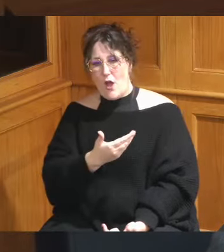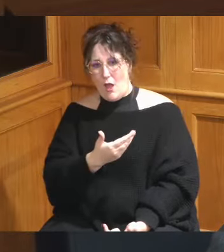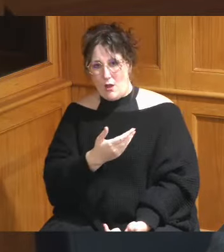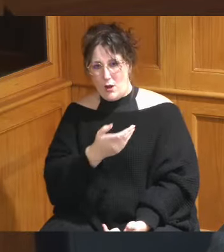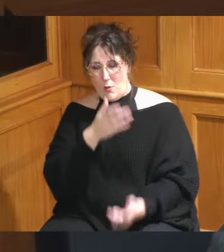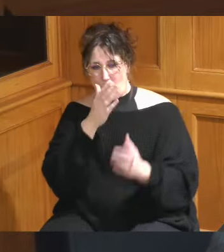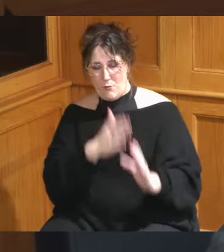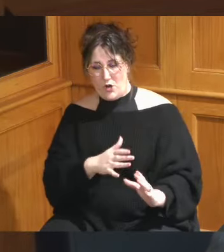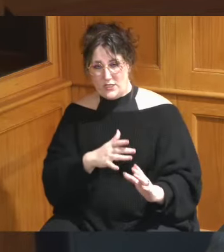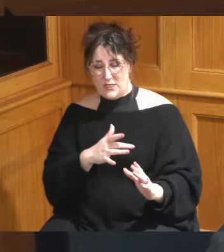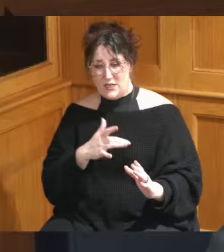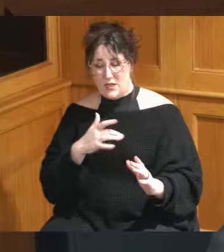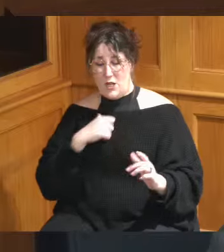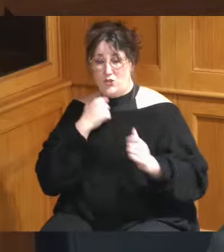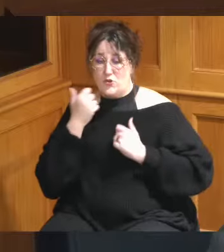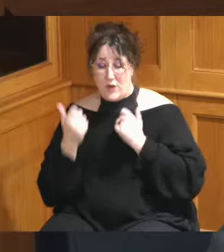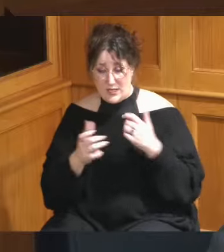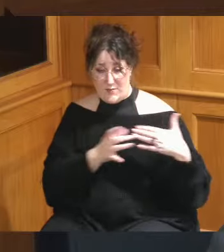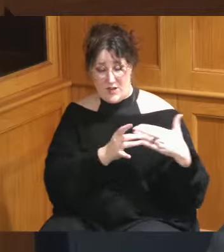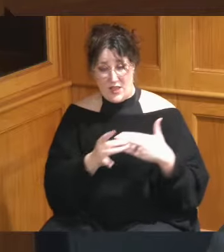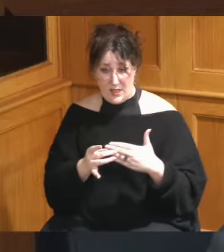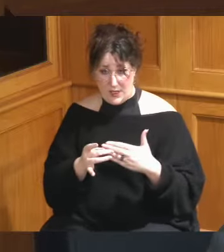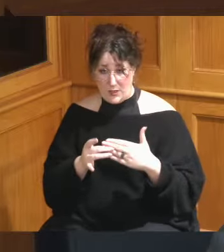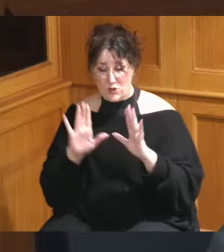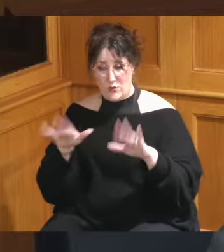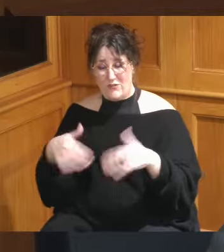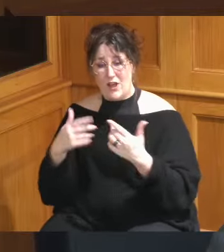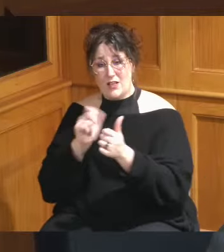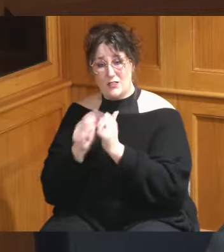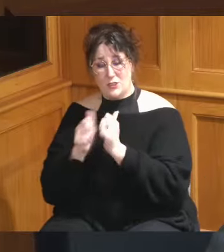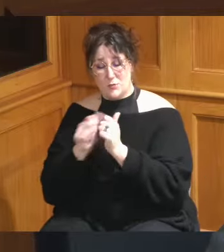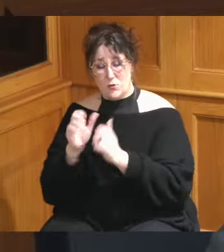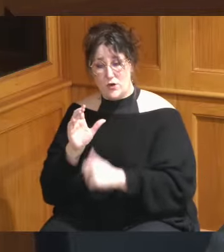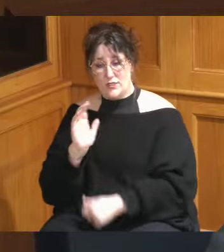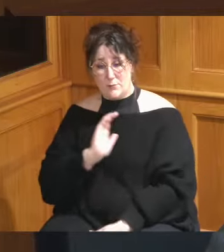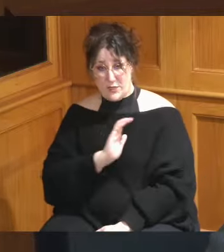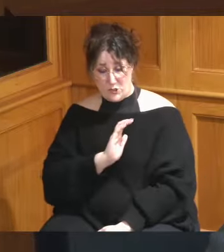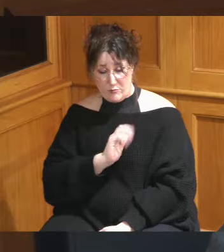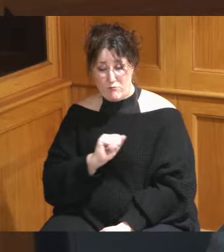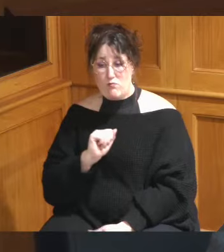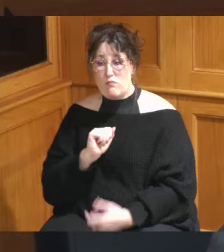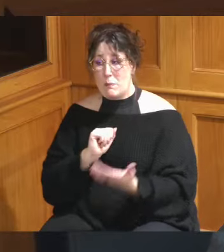that's going to lead. We revitalize this sports Commission and the convention center can only